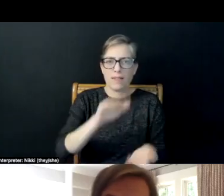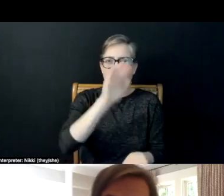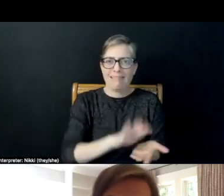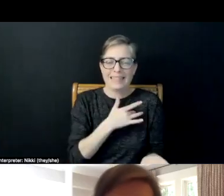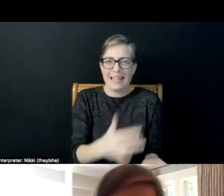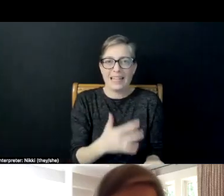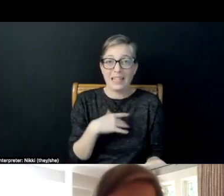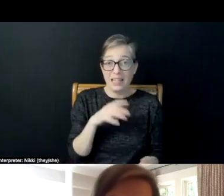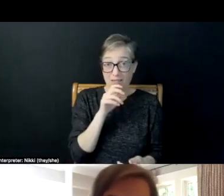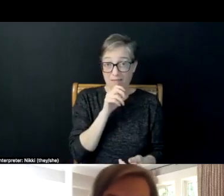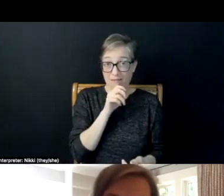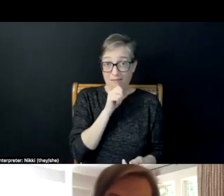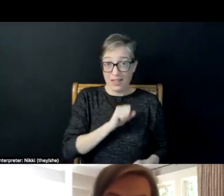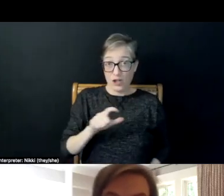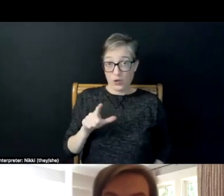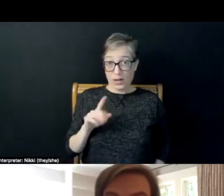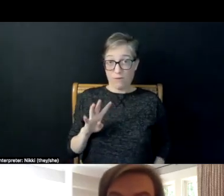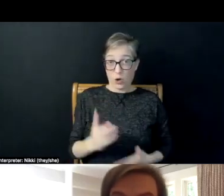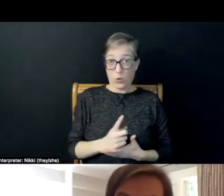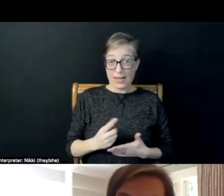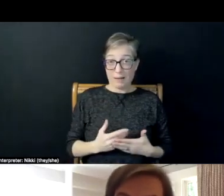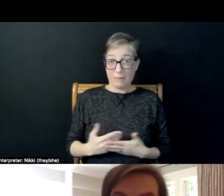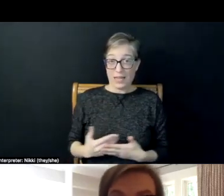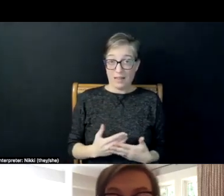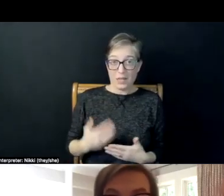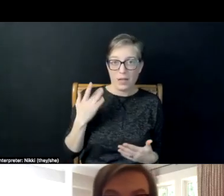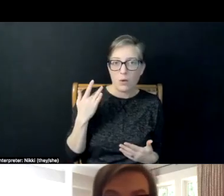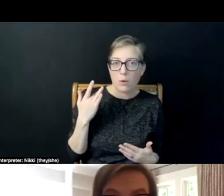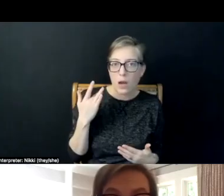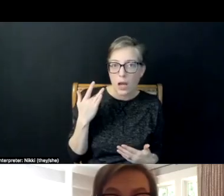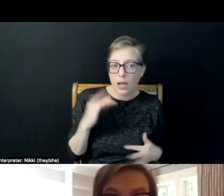Her theory and her feeling was that, this was because of the association that 24 weeks